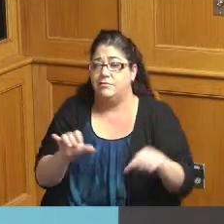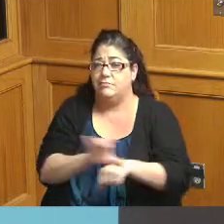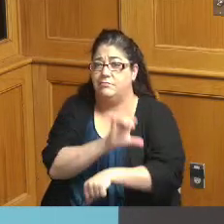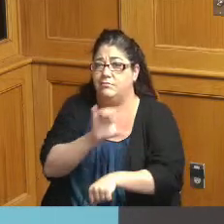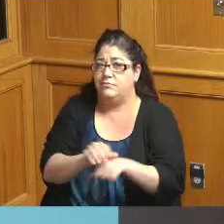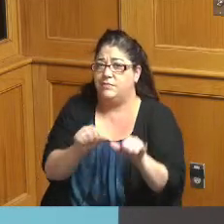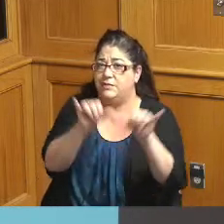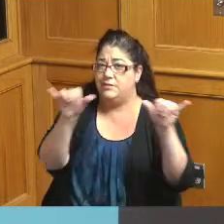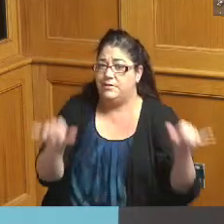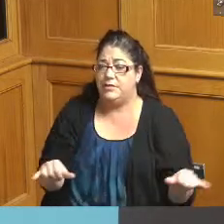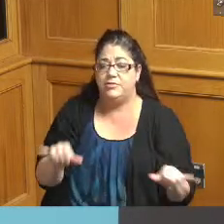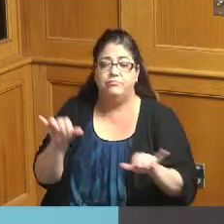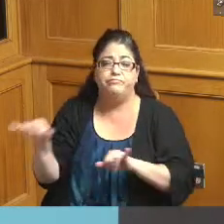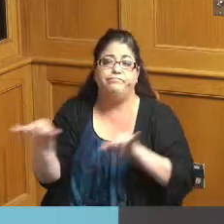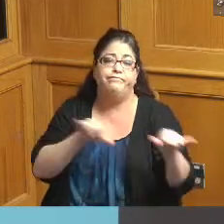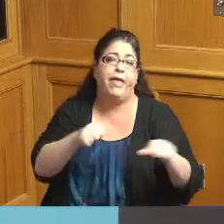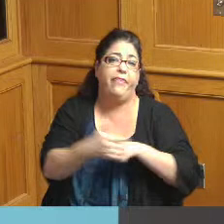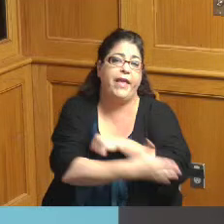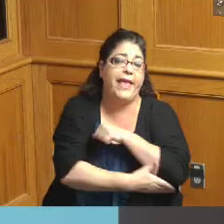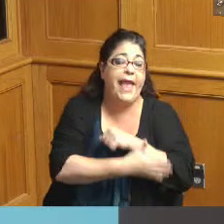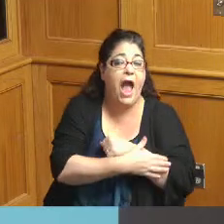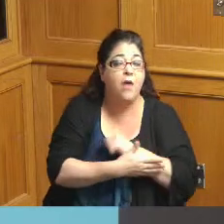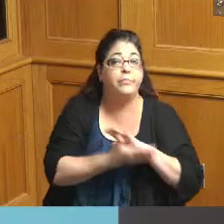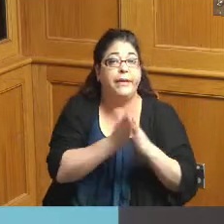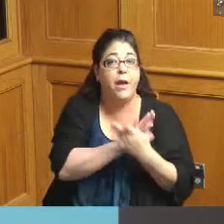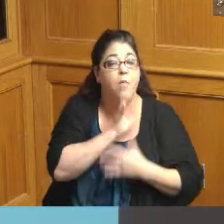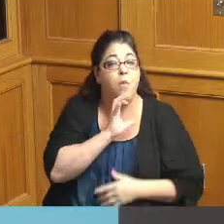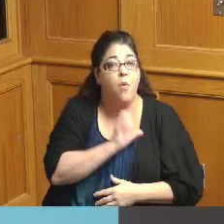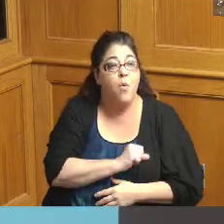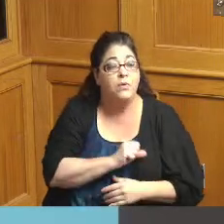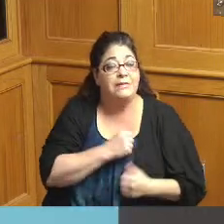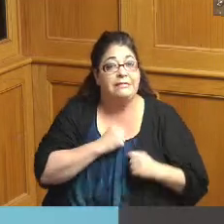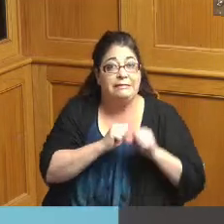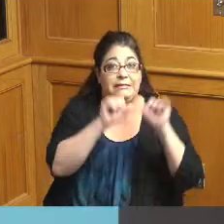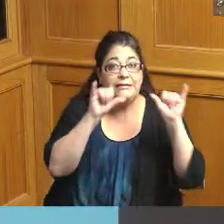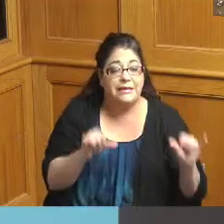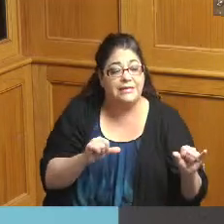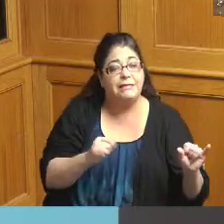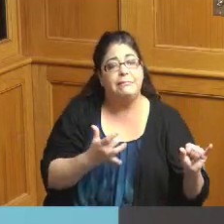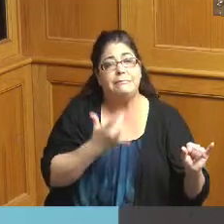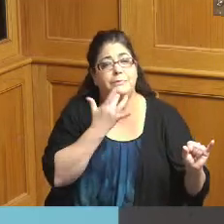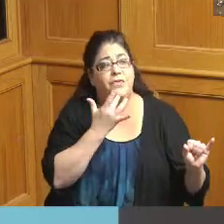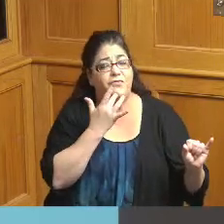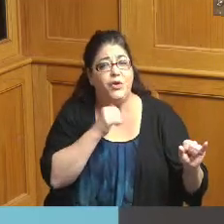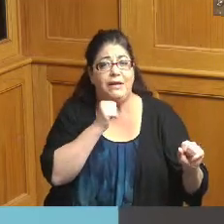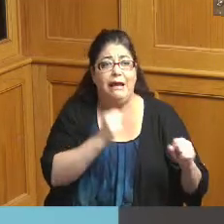agencies it's becoming outdated we really have a desire to move to a web-based platform and that's